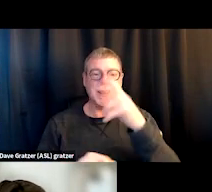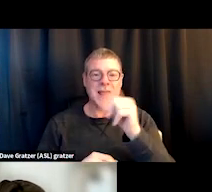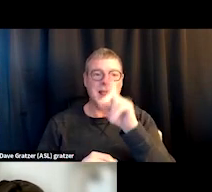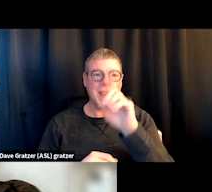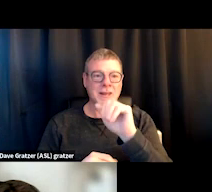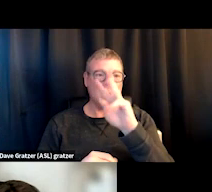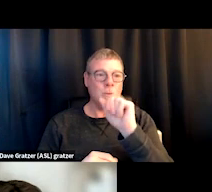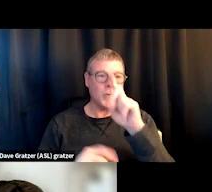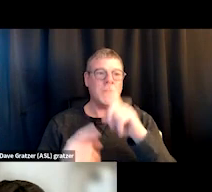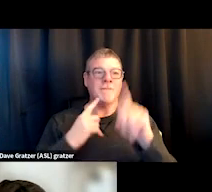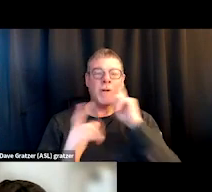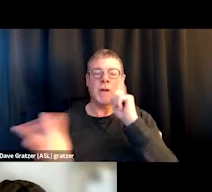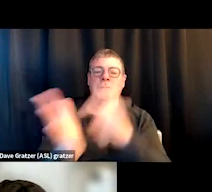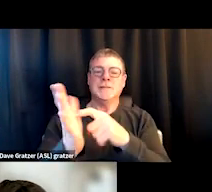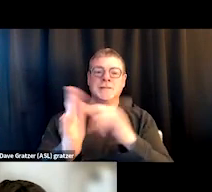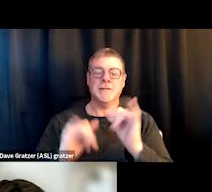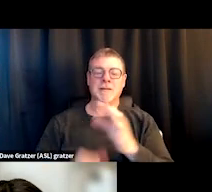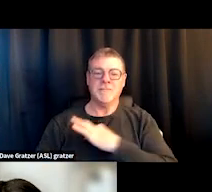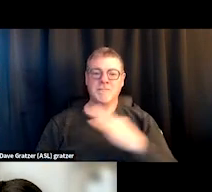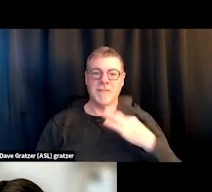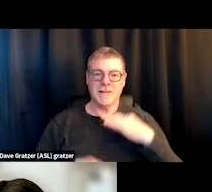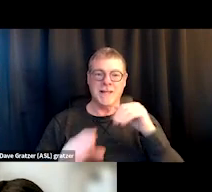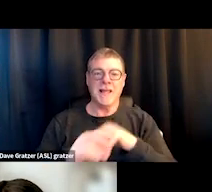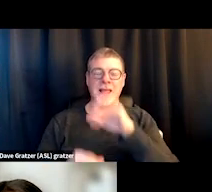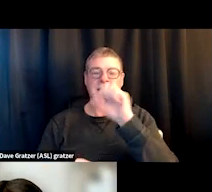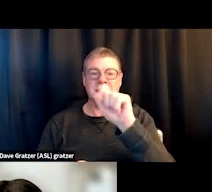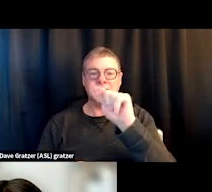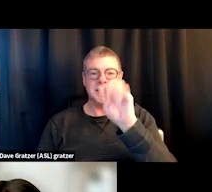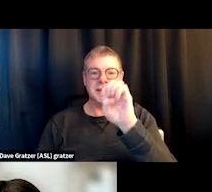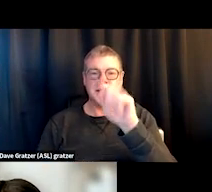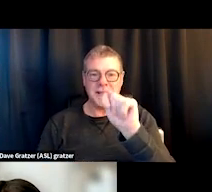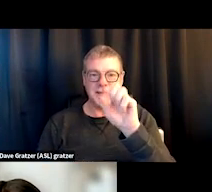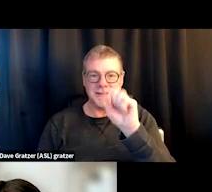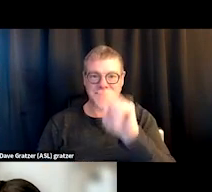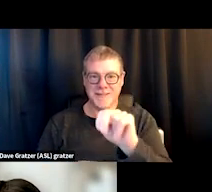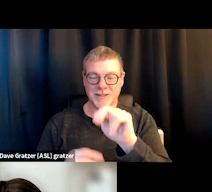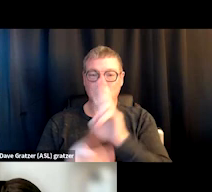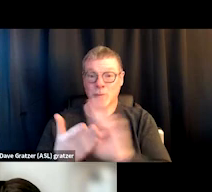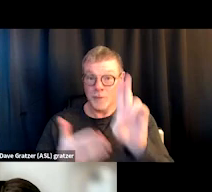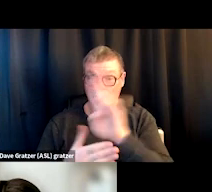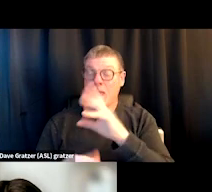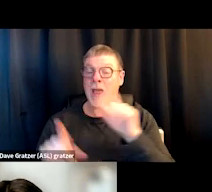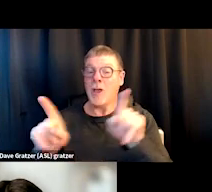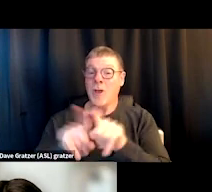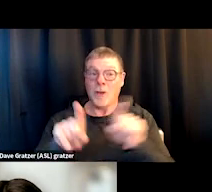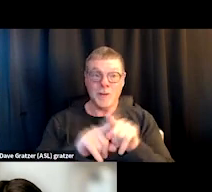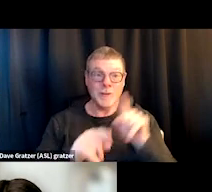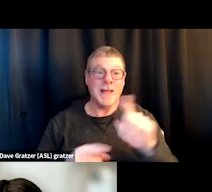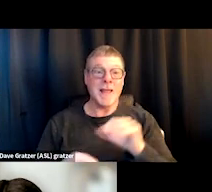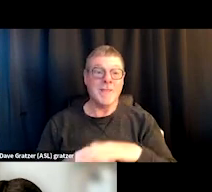for Distinguished Faculty Achievement at Stetson University. Dr. Rajni also serves as a member of the board